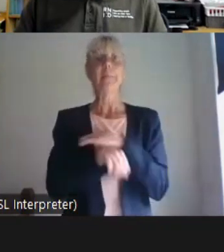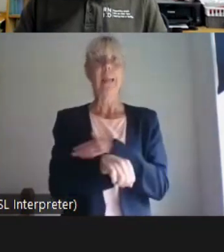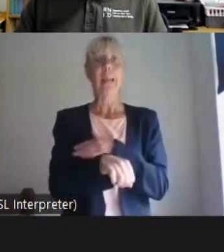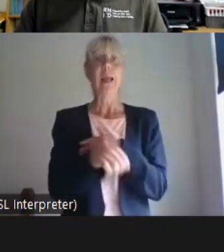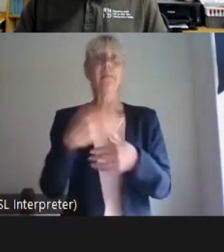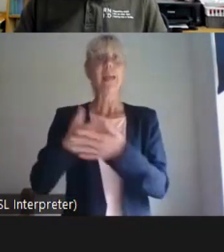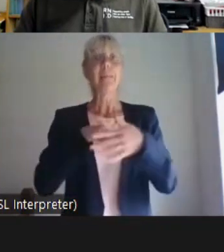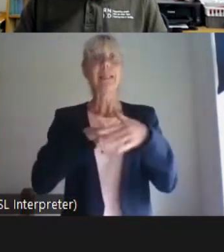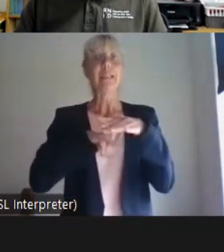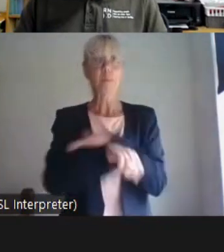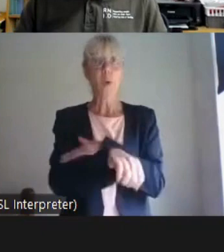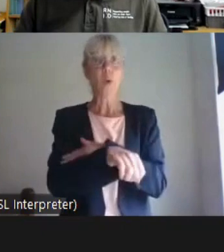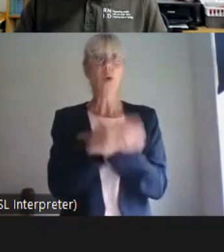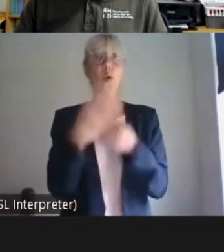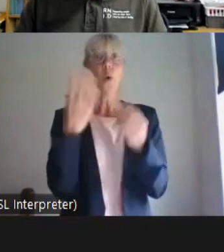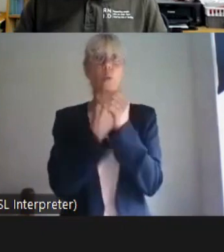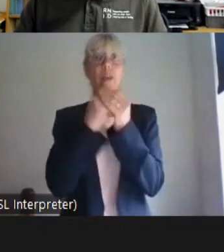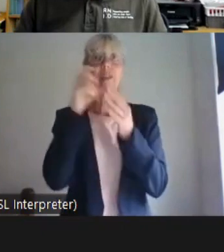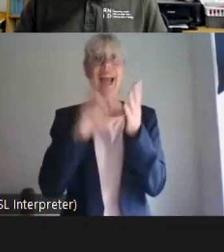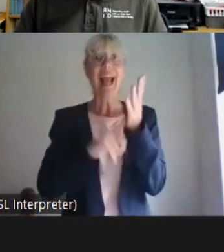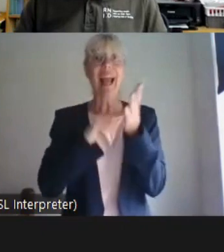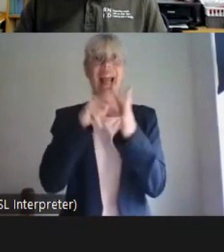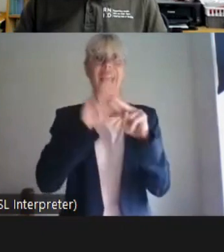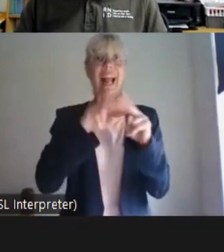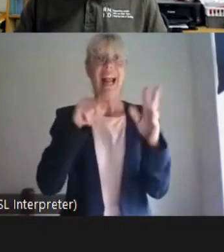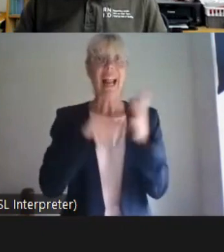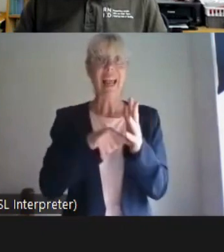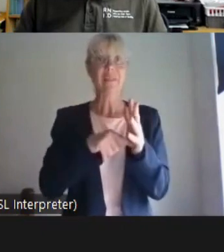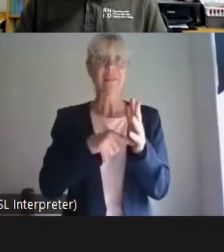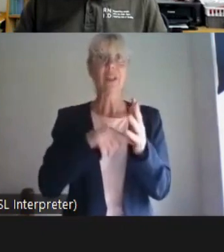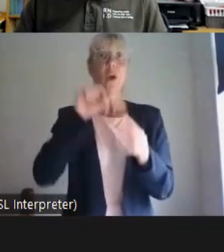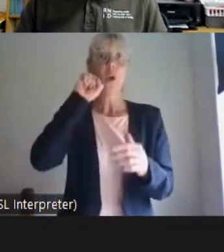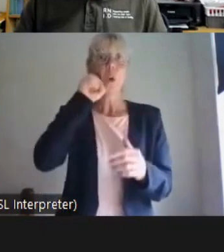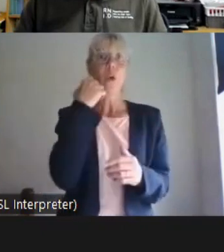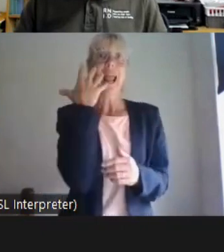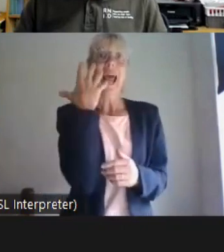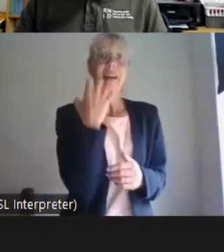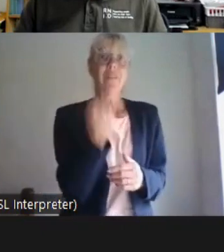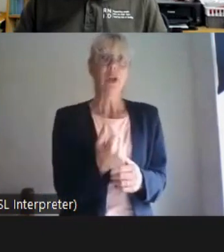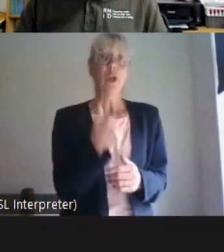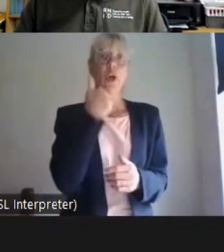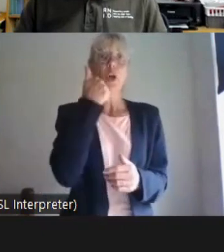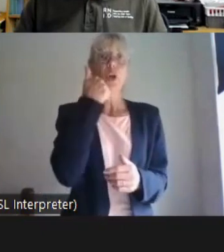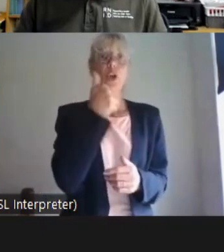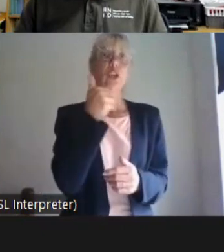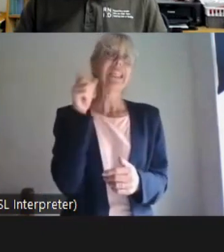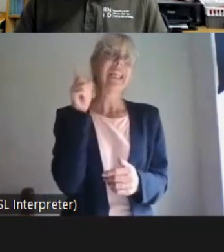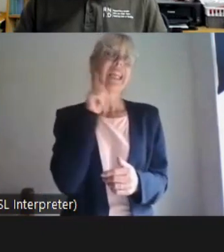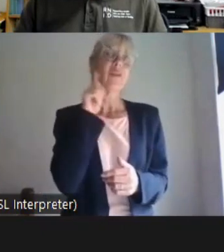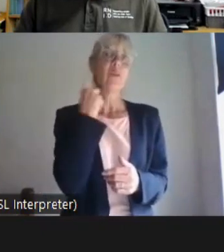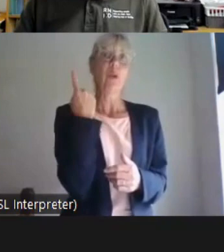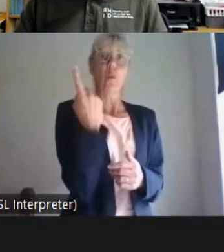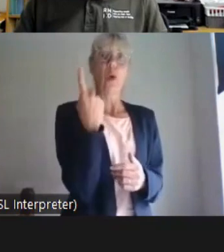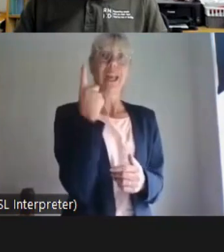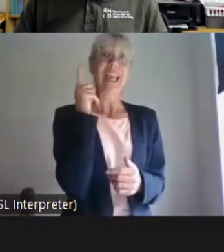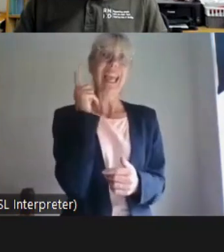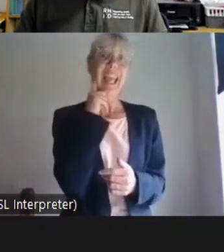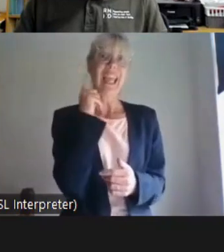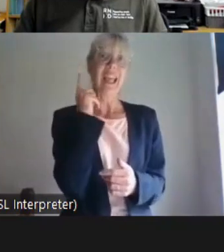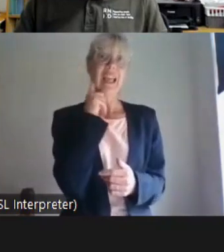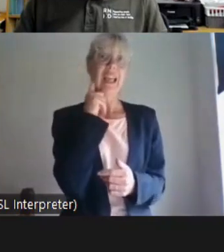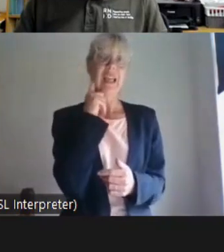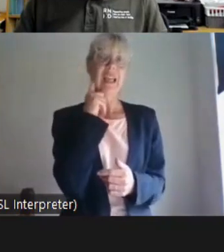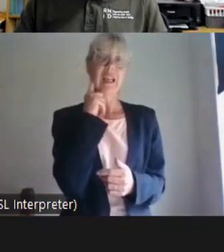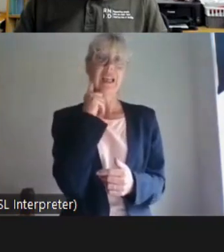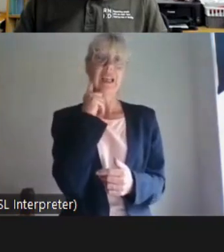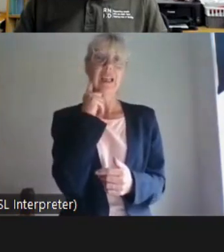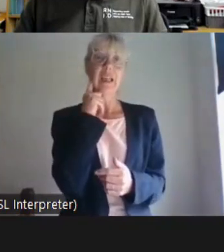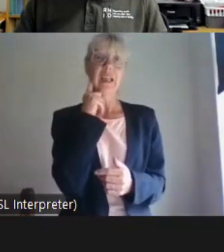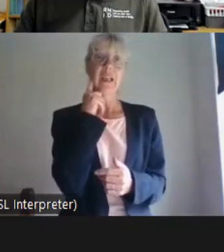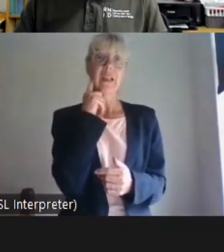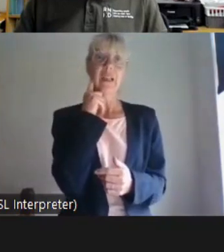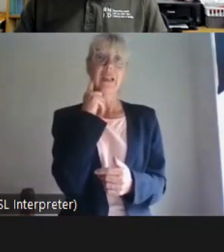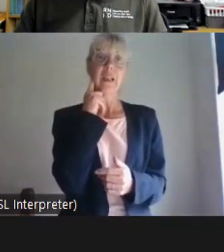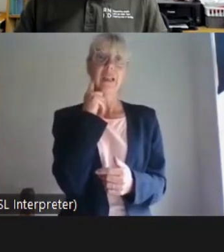ear I know that's um technically and functionally it's not very um um not the right thing but if if